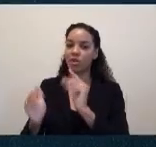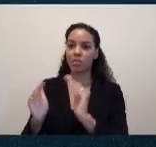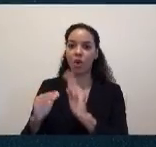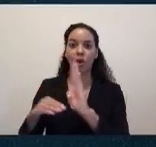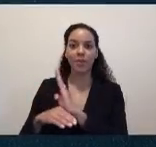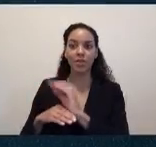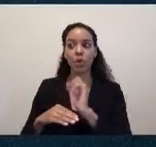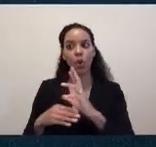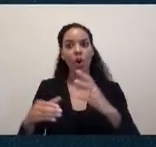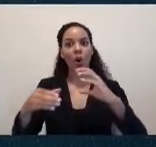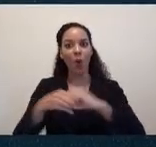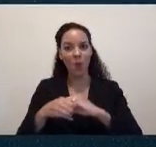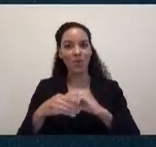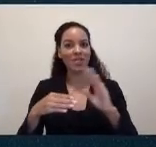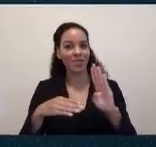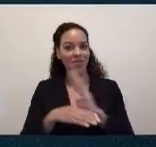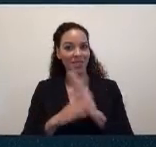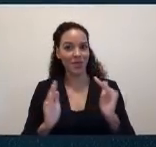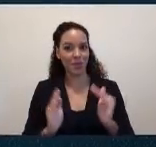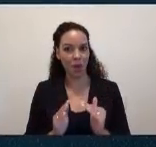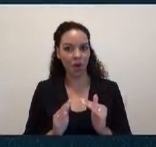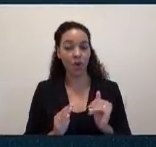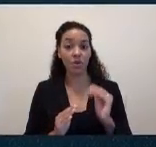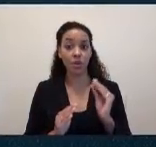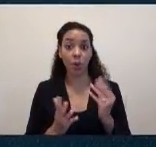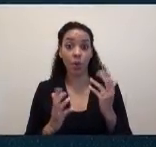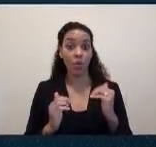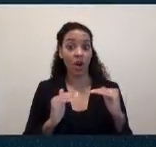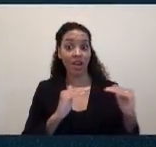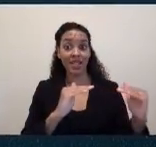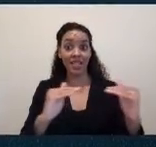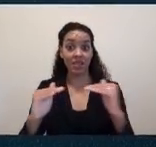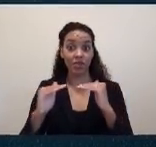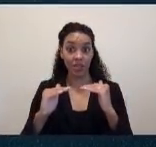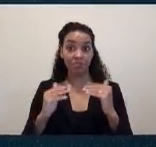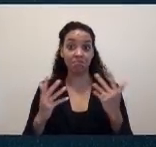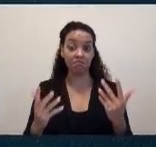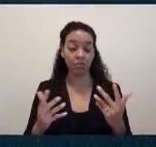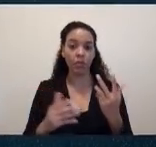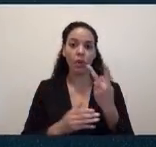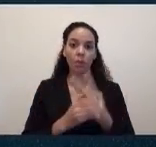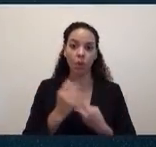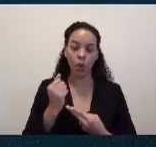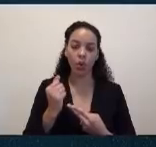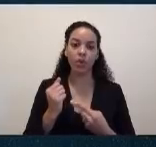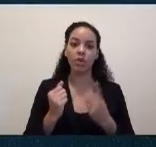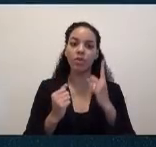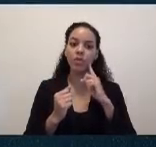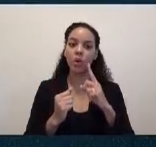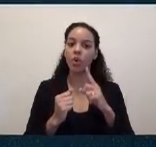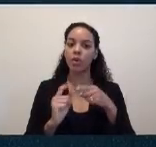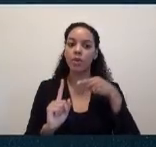Let's even the playing field, right? Both for the sake of supporting hardworking people,